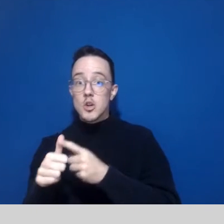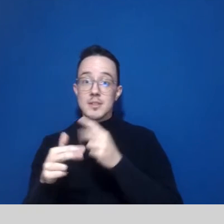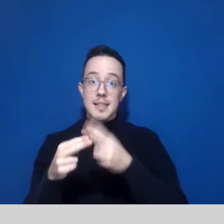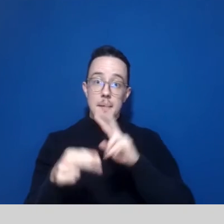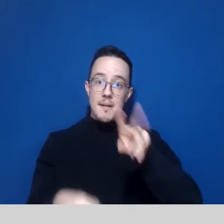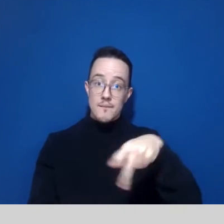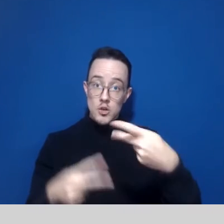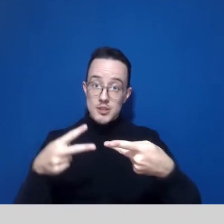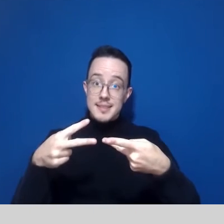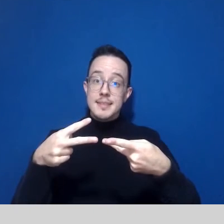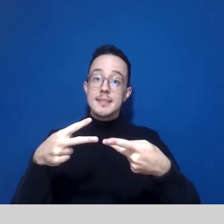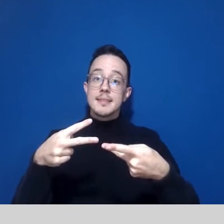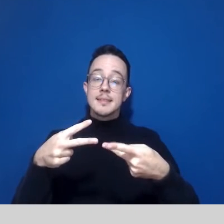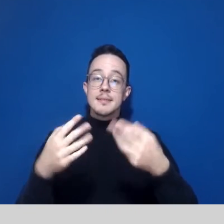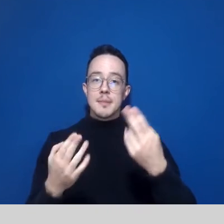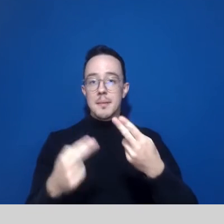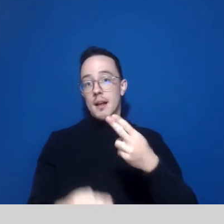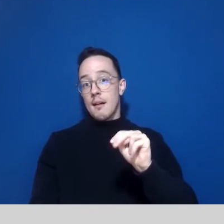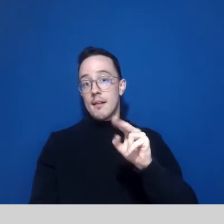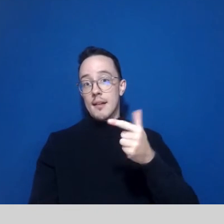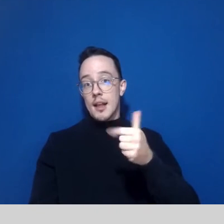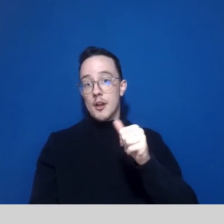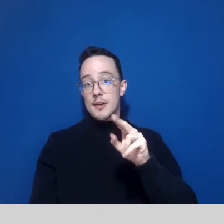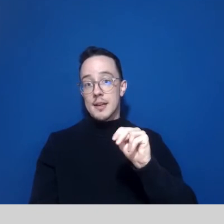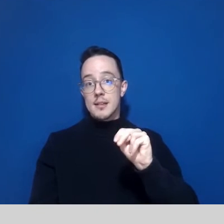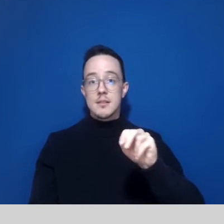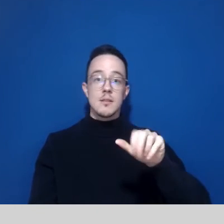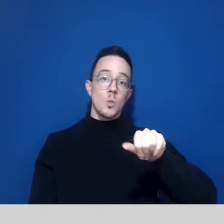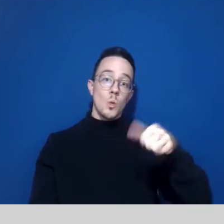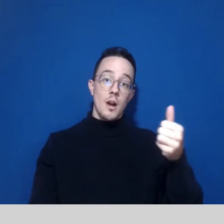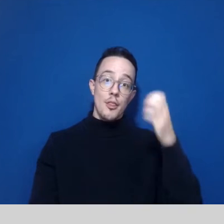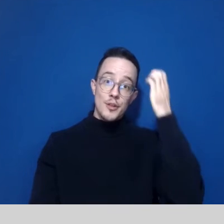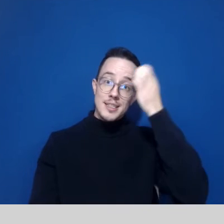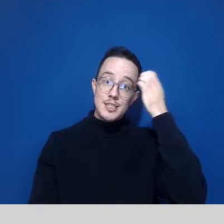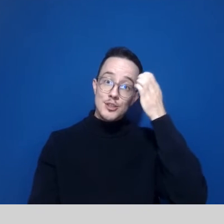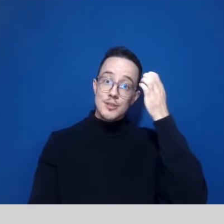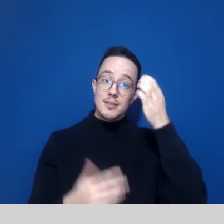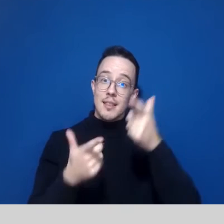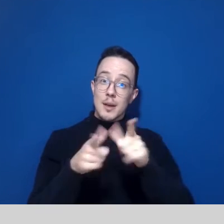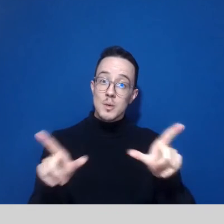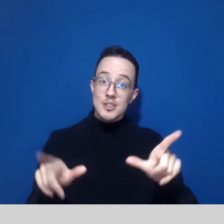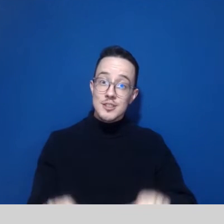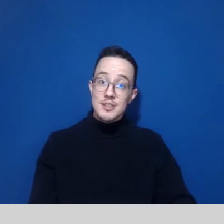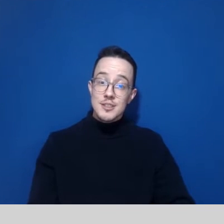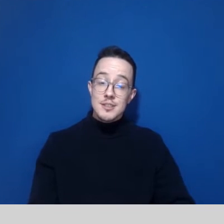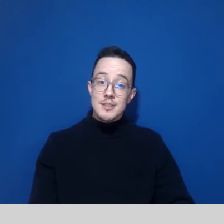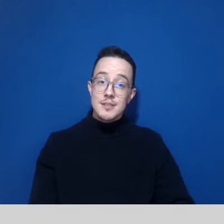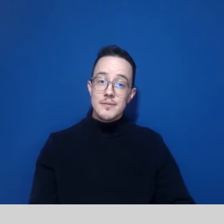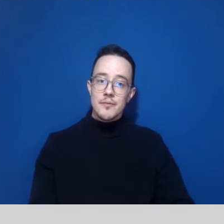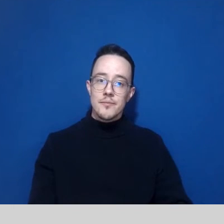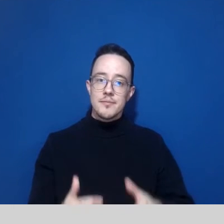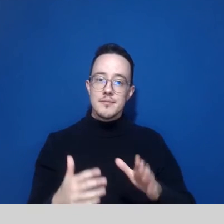or you have last name, first name inverted, like in Hungarian or some Eastern European languages.